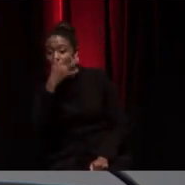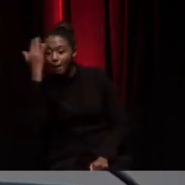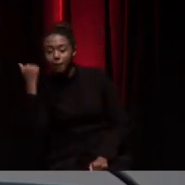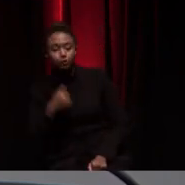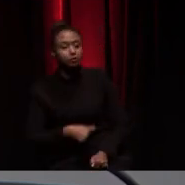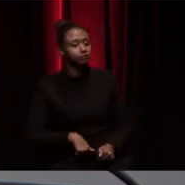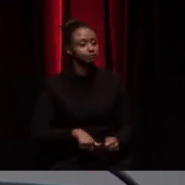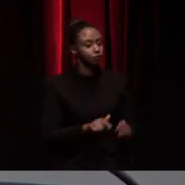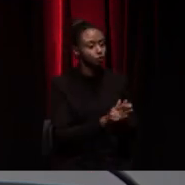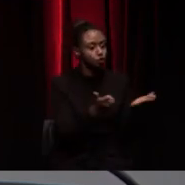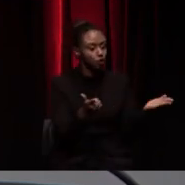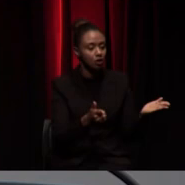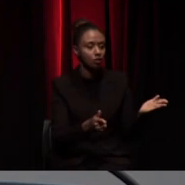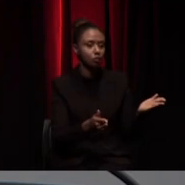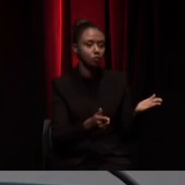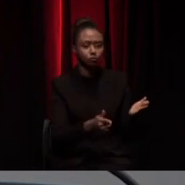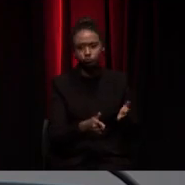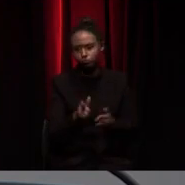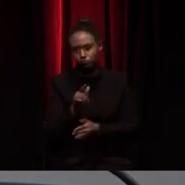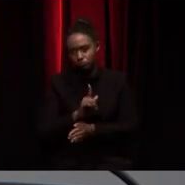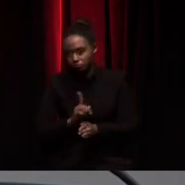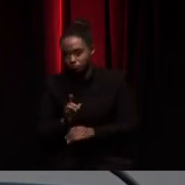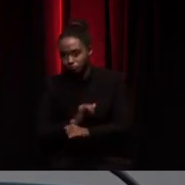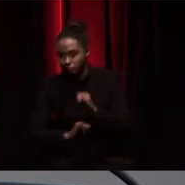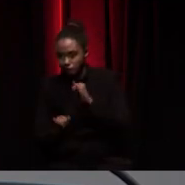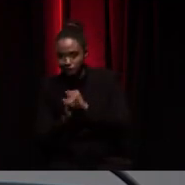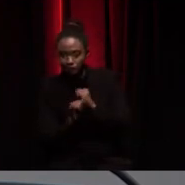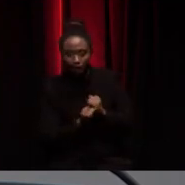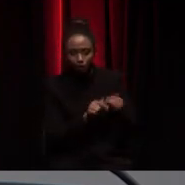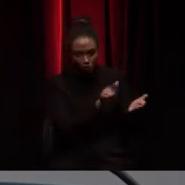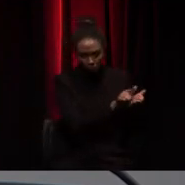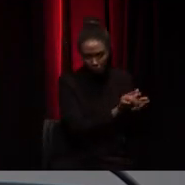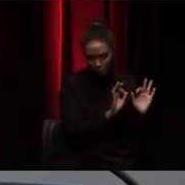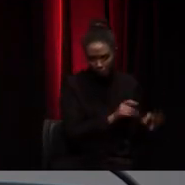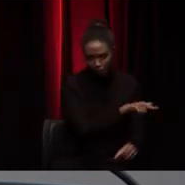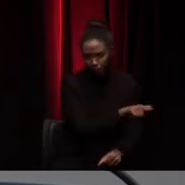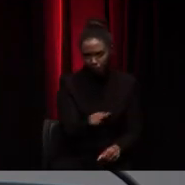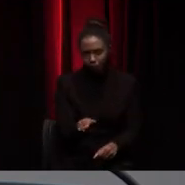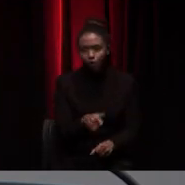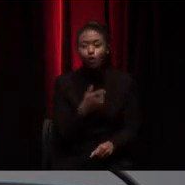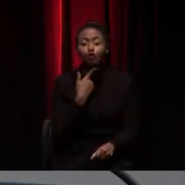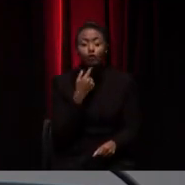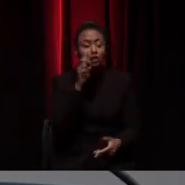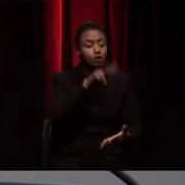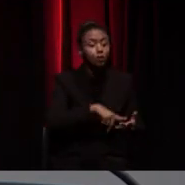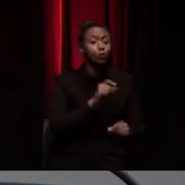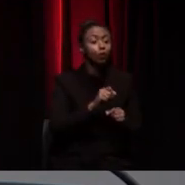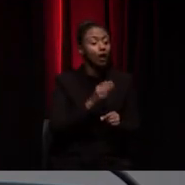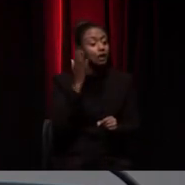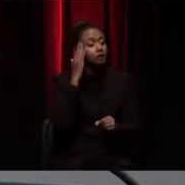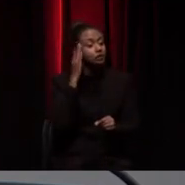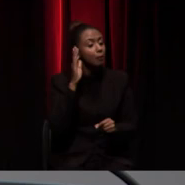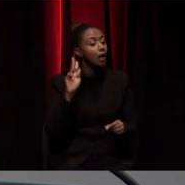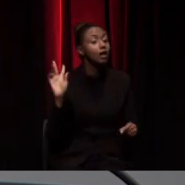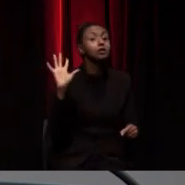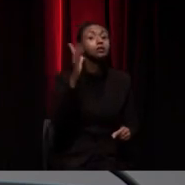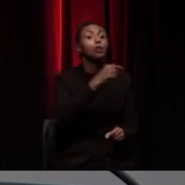whether printed or digital, to find the best summary of what is going on in the world.